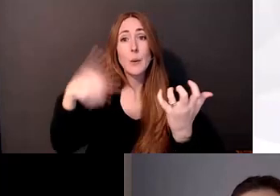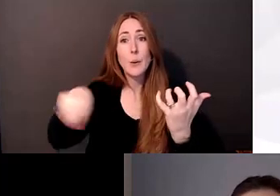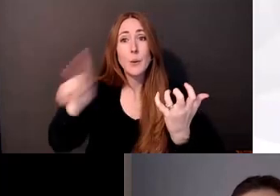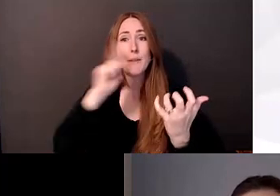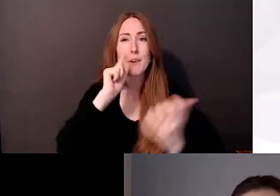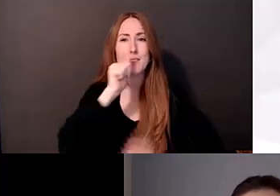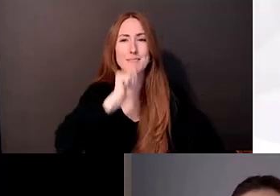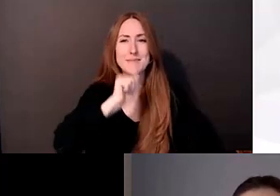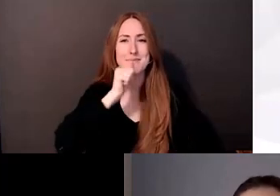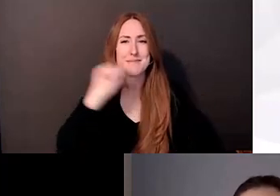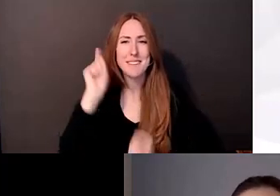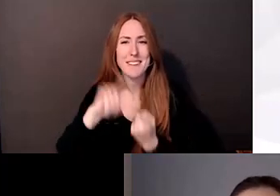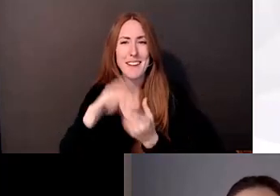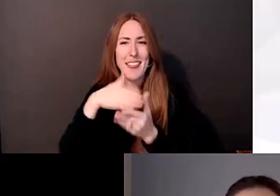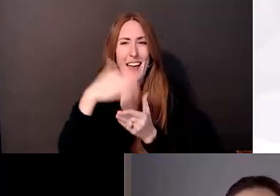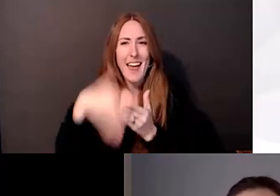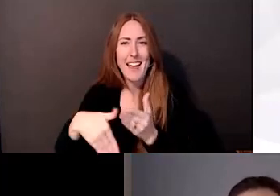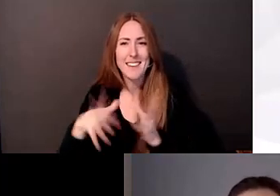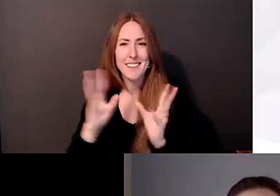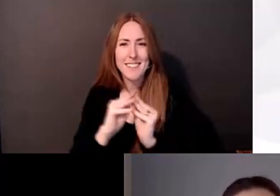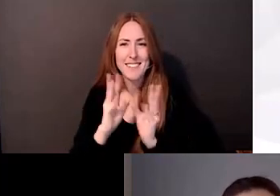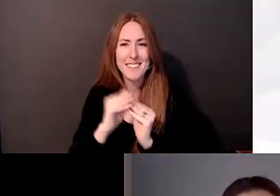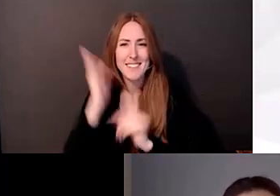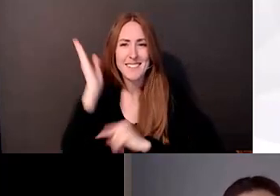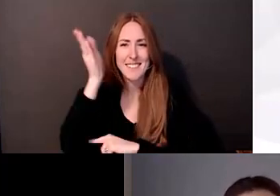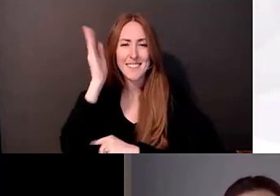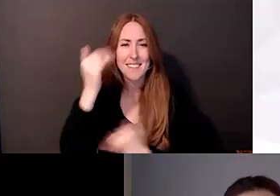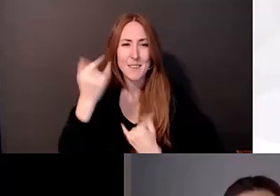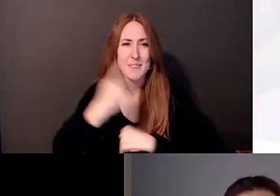of the session today. My name is Kate Perepezco.